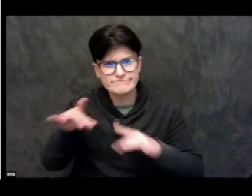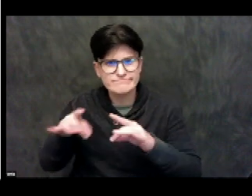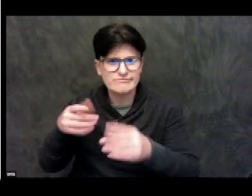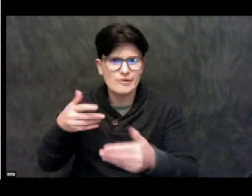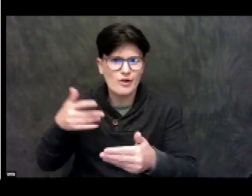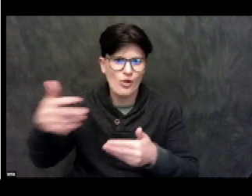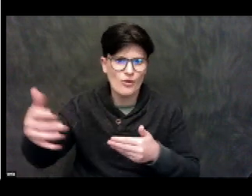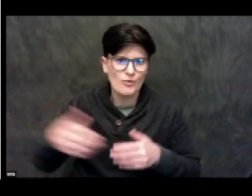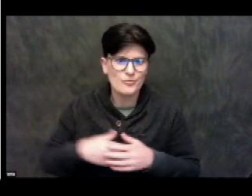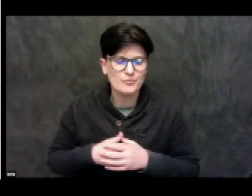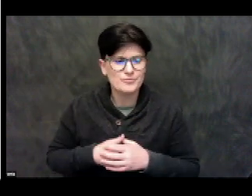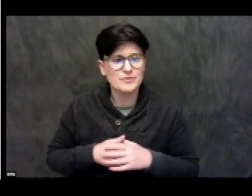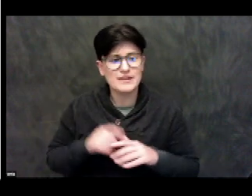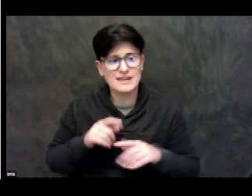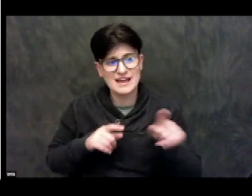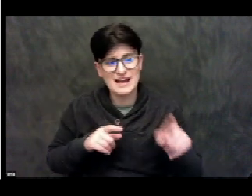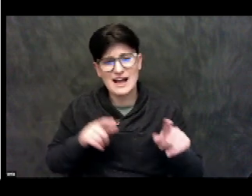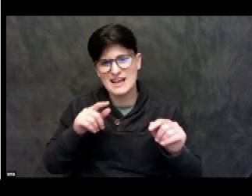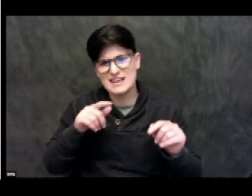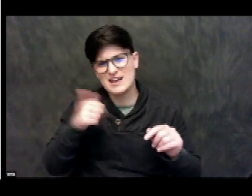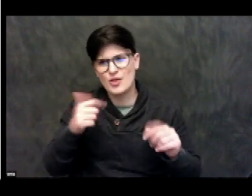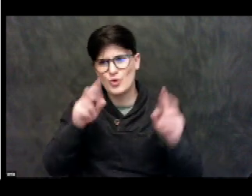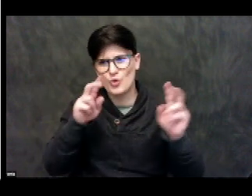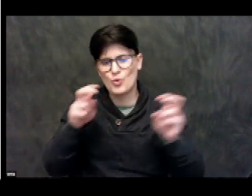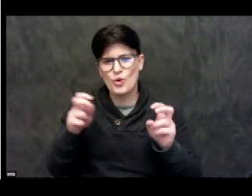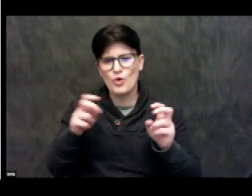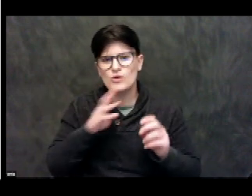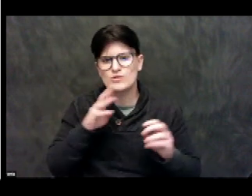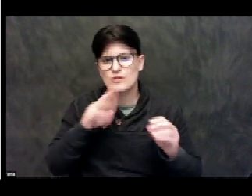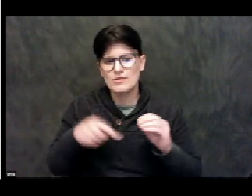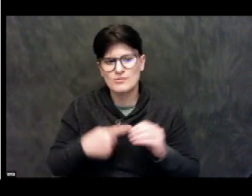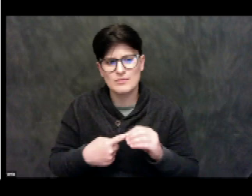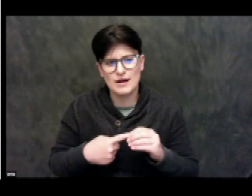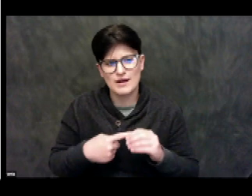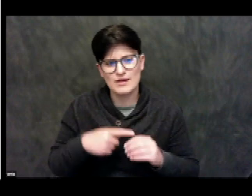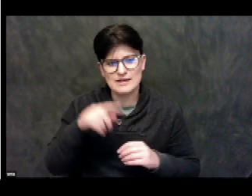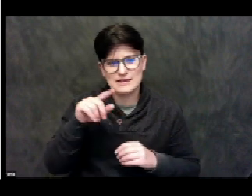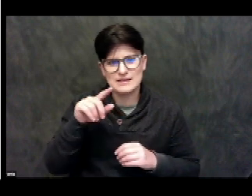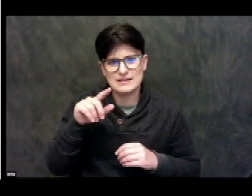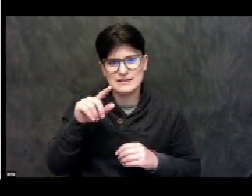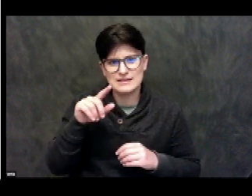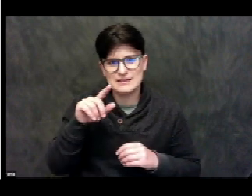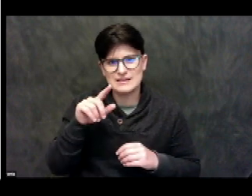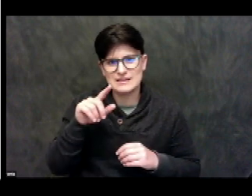but this is just another quote about talking about lifting and how this patient felt they needed their husband.